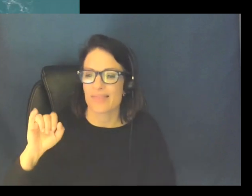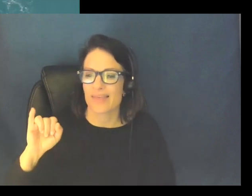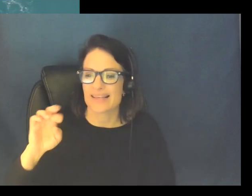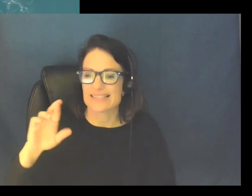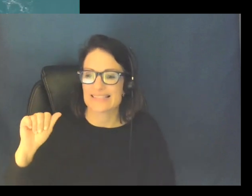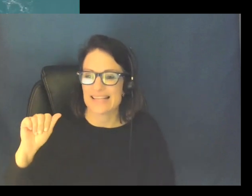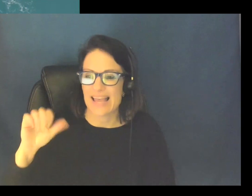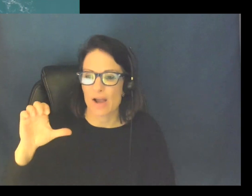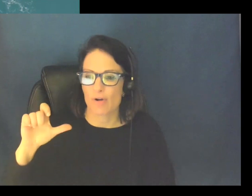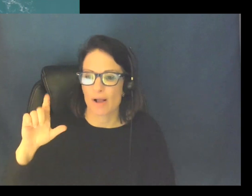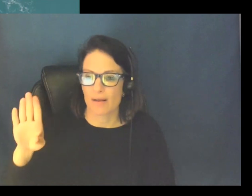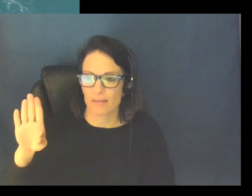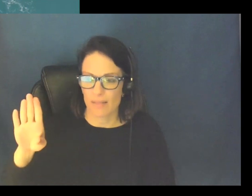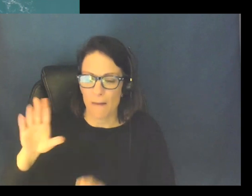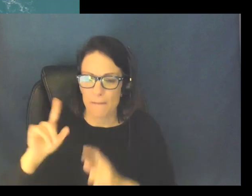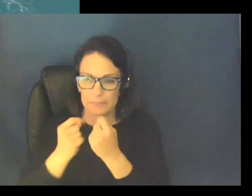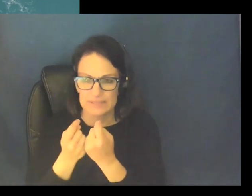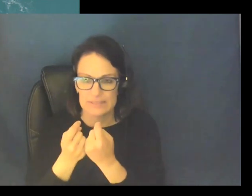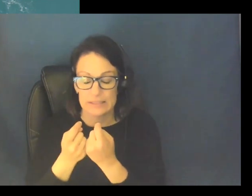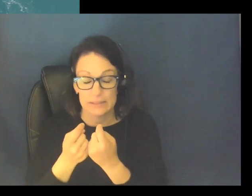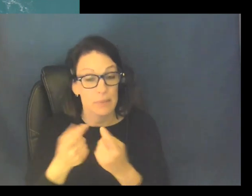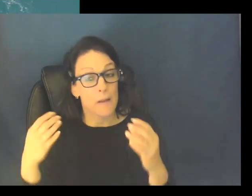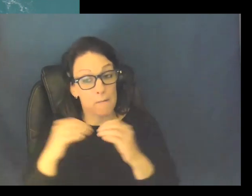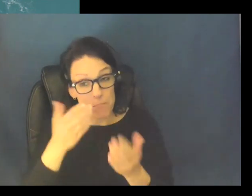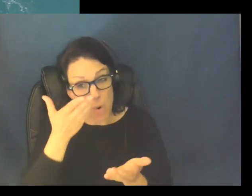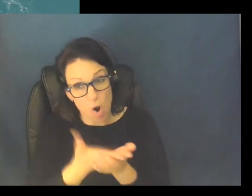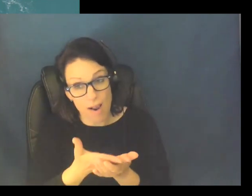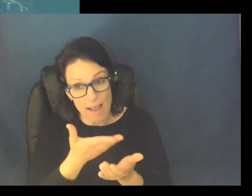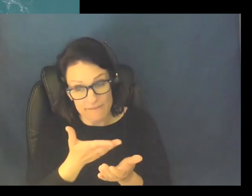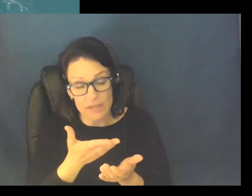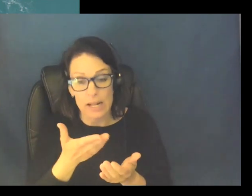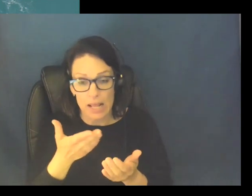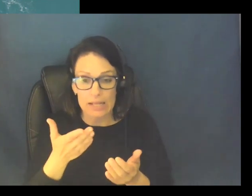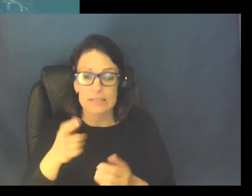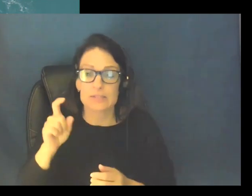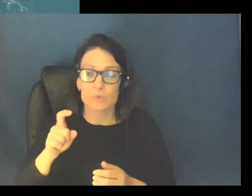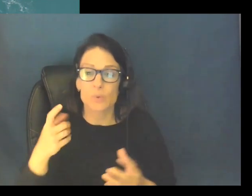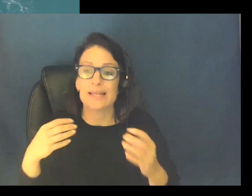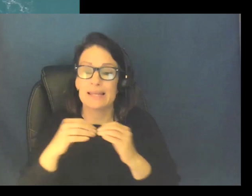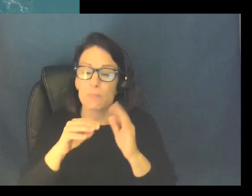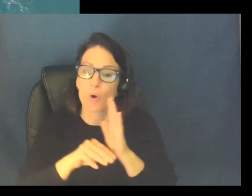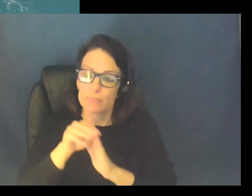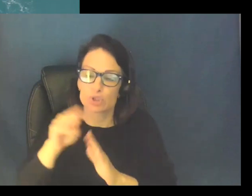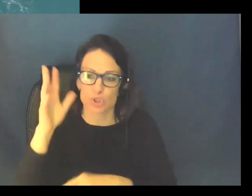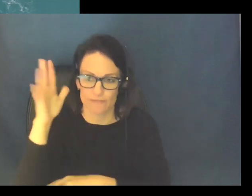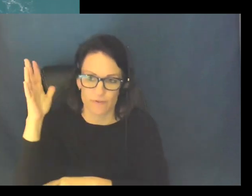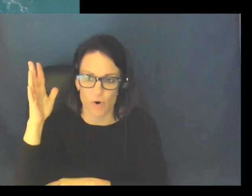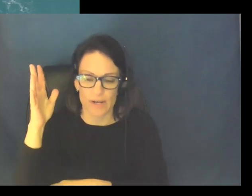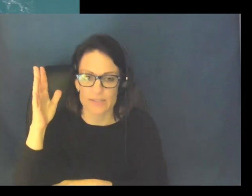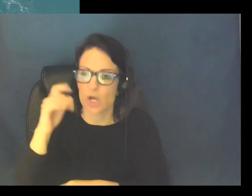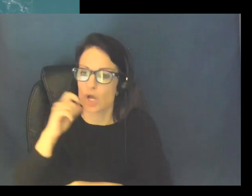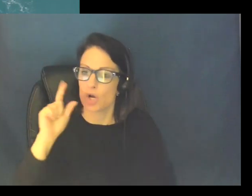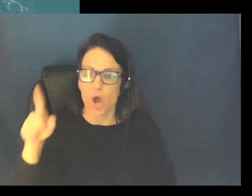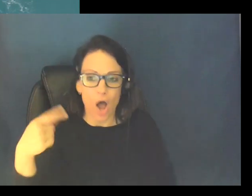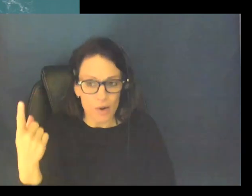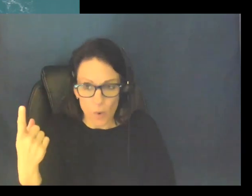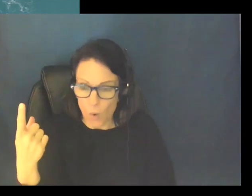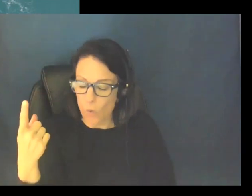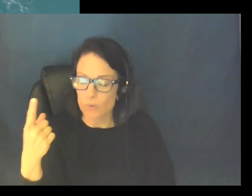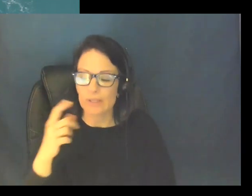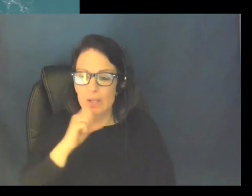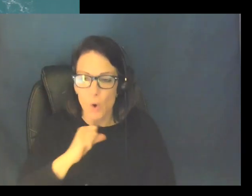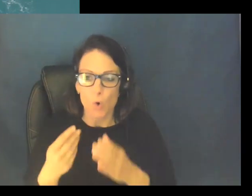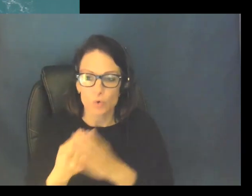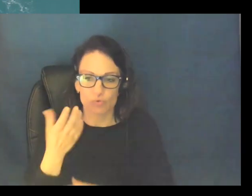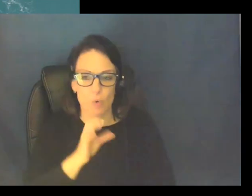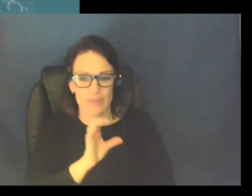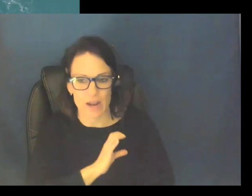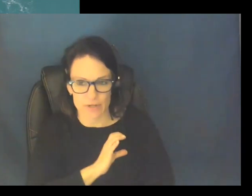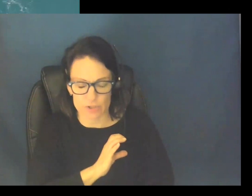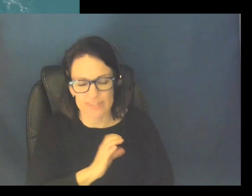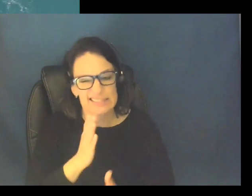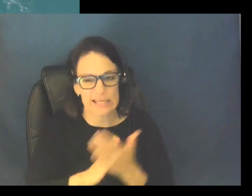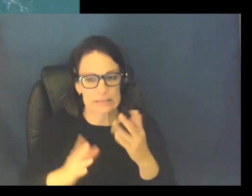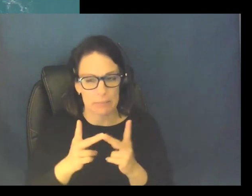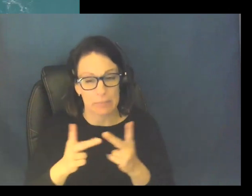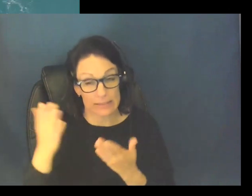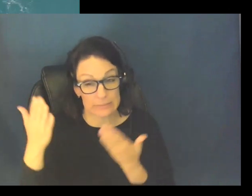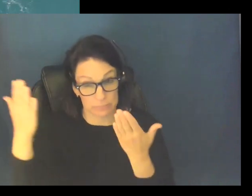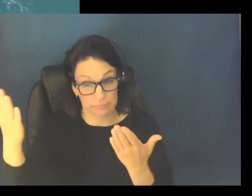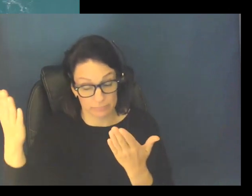: Yes.